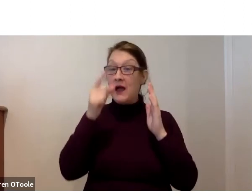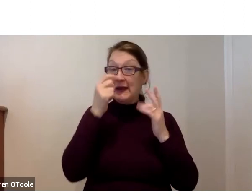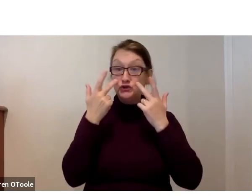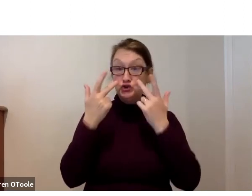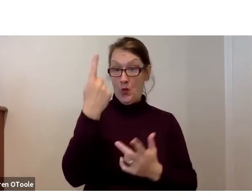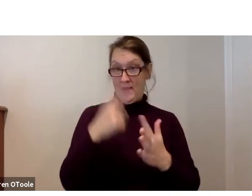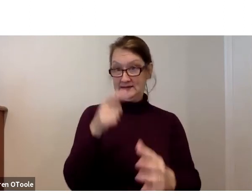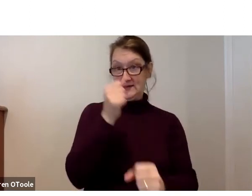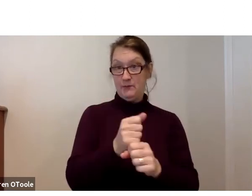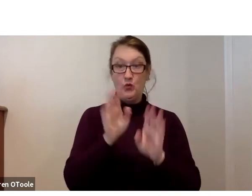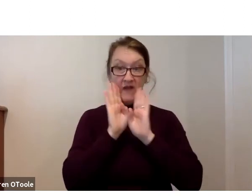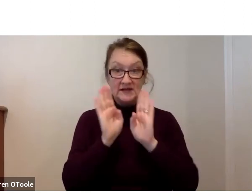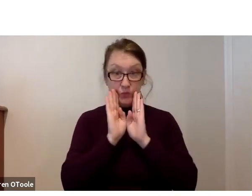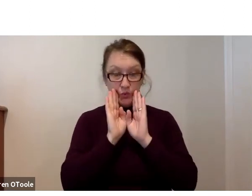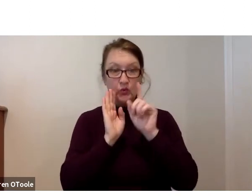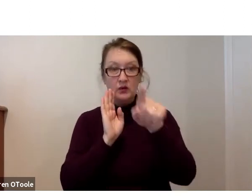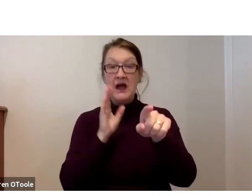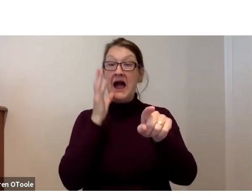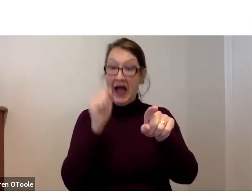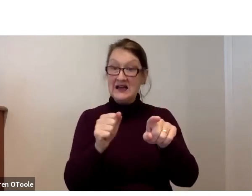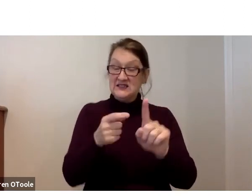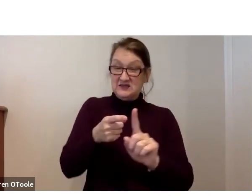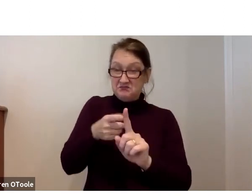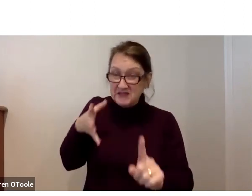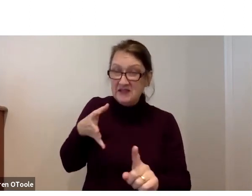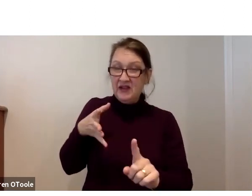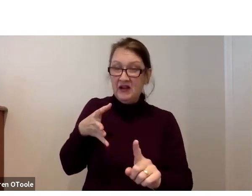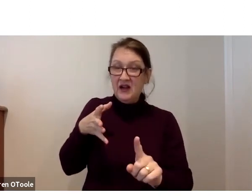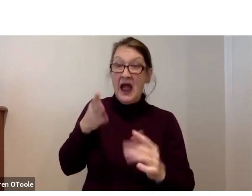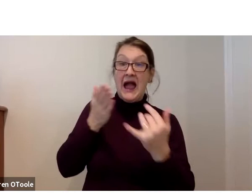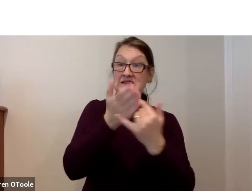Facebook actually has a dedicated accessibility page.